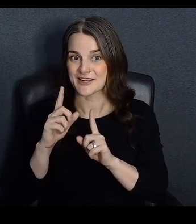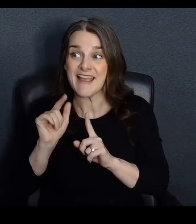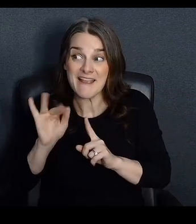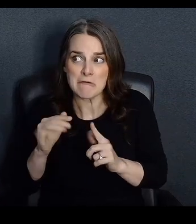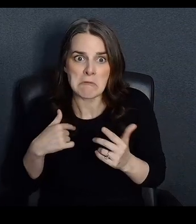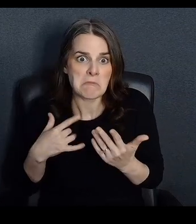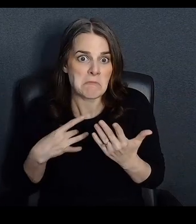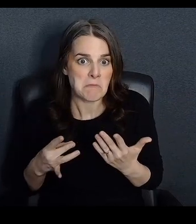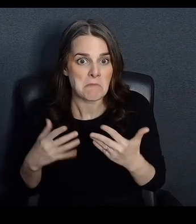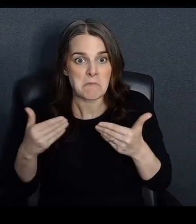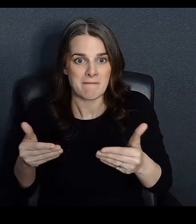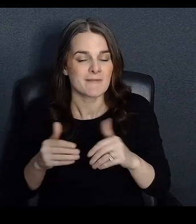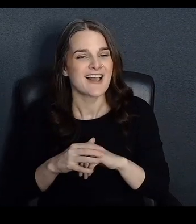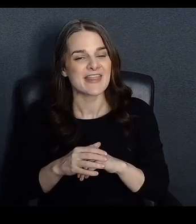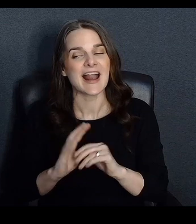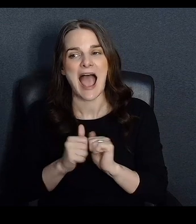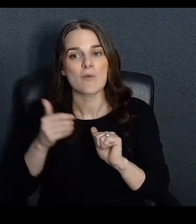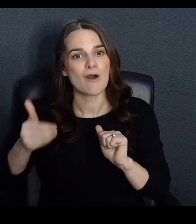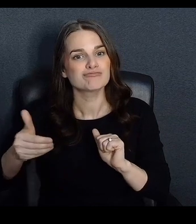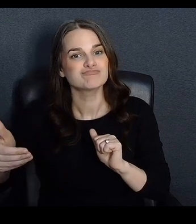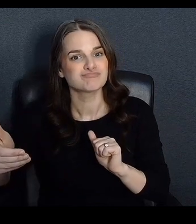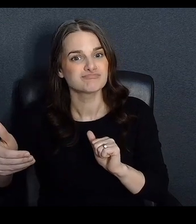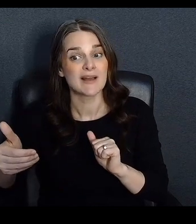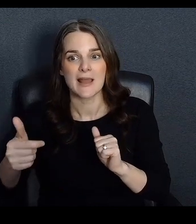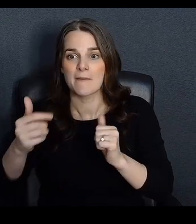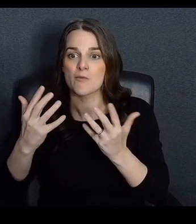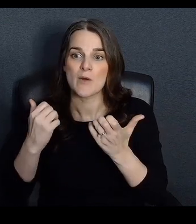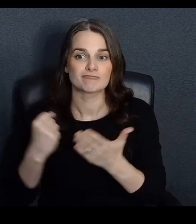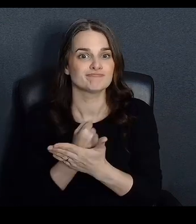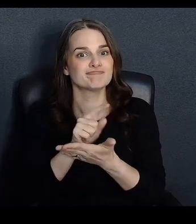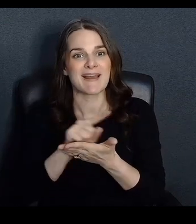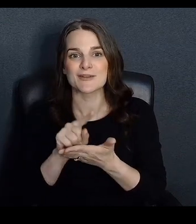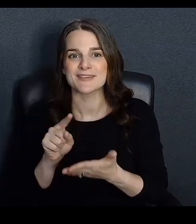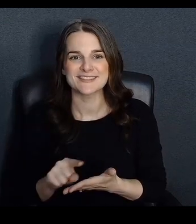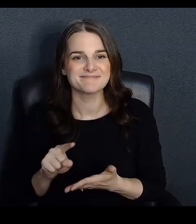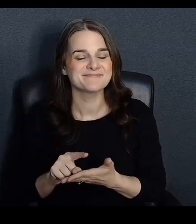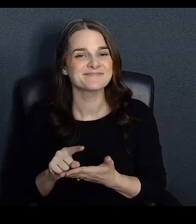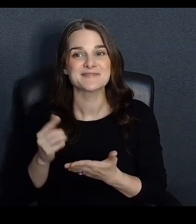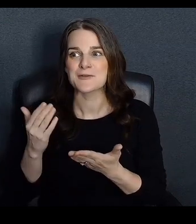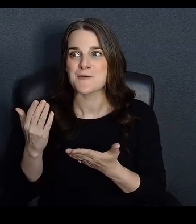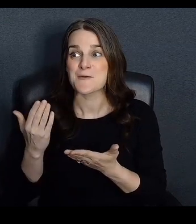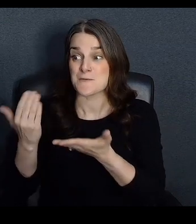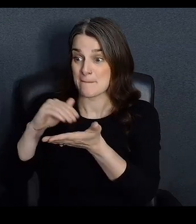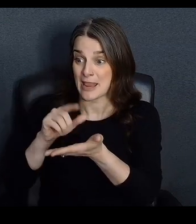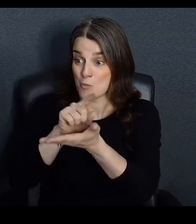and then say how often that activity should repeat. So if this is something I want to do once every week, I can say, repeat weekly.